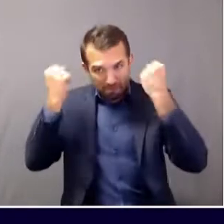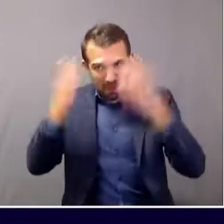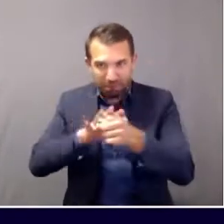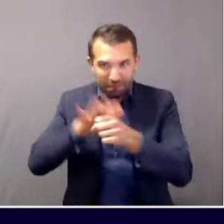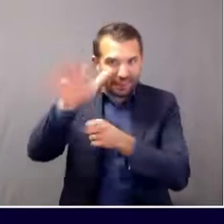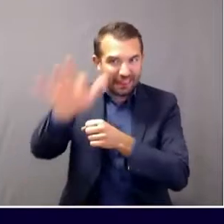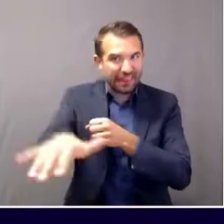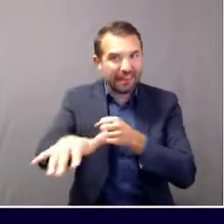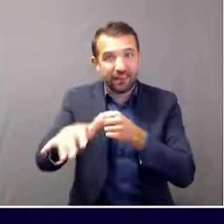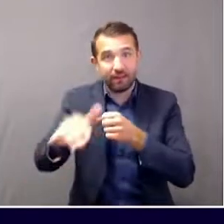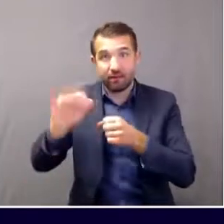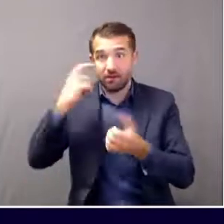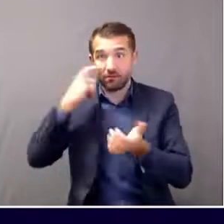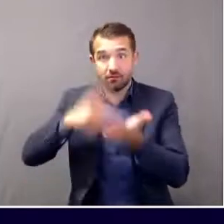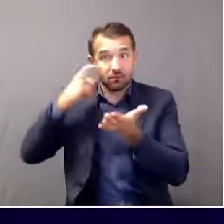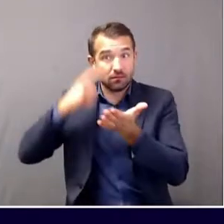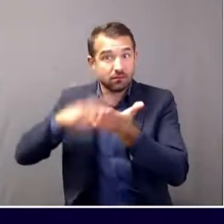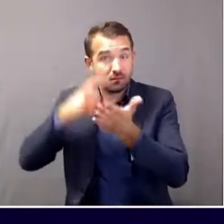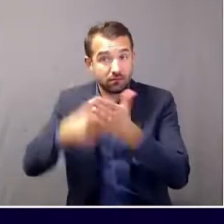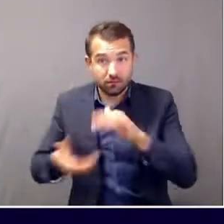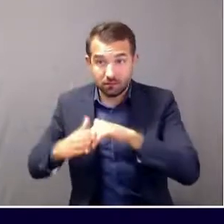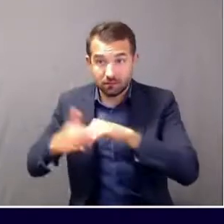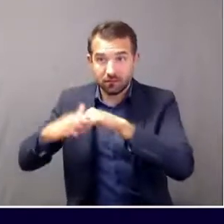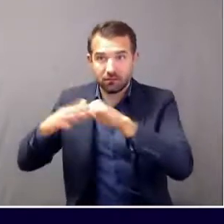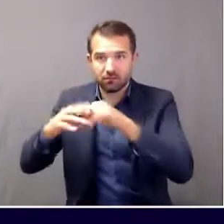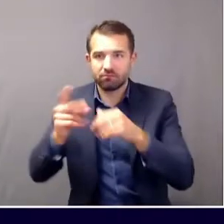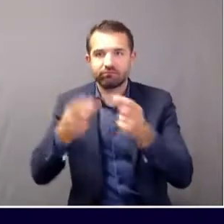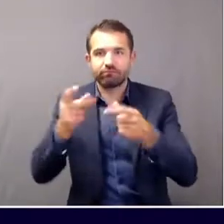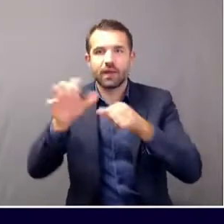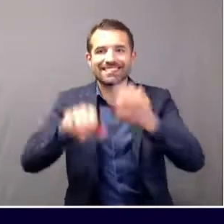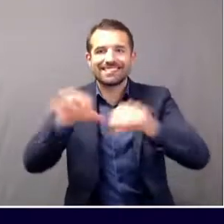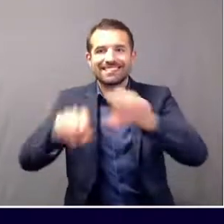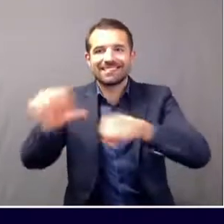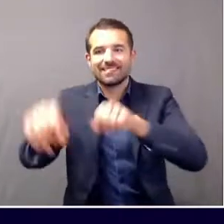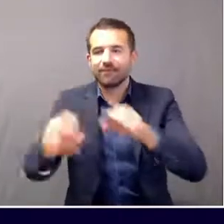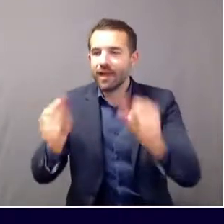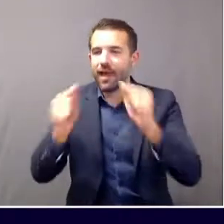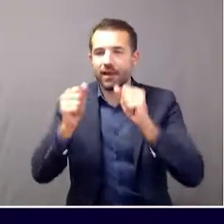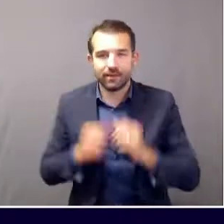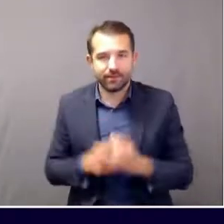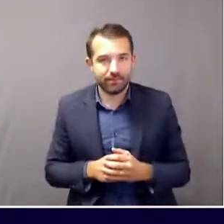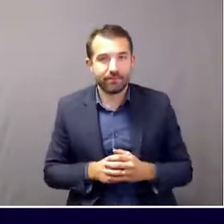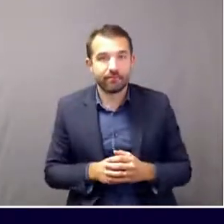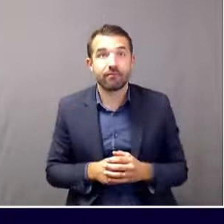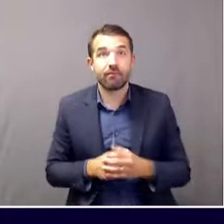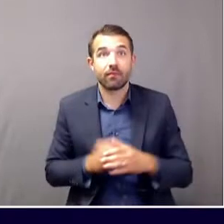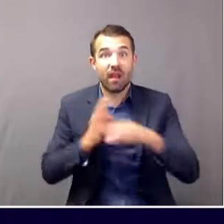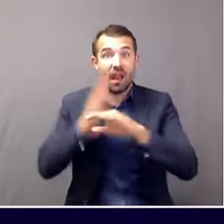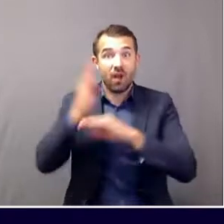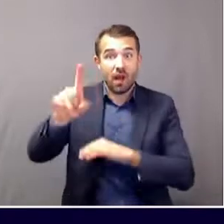signs and that should do that team of